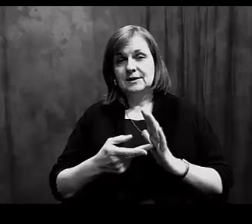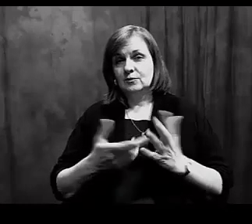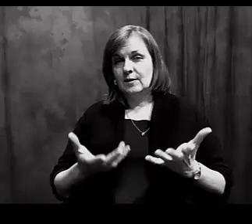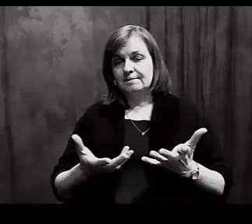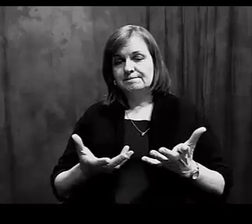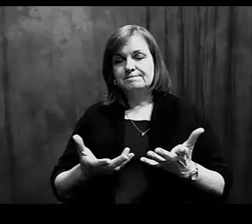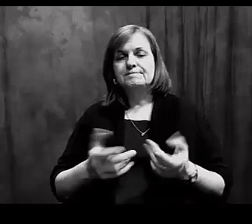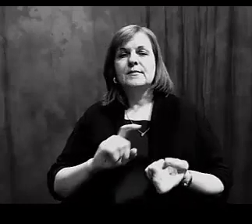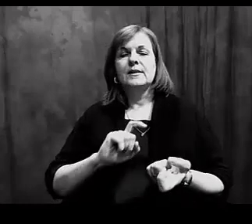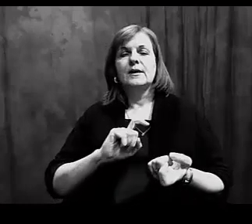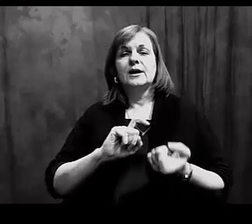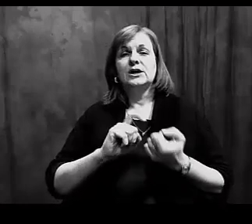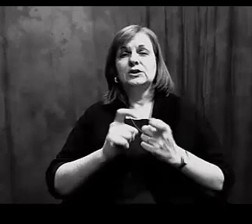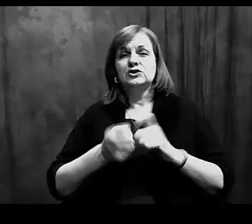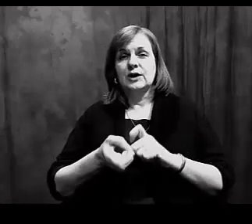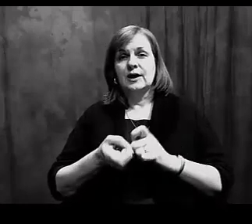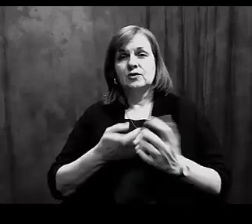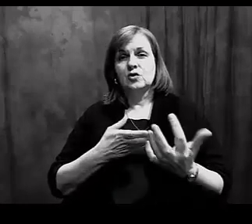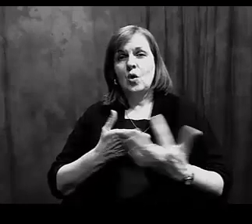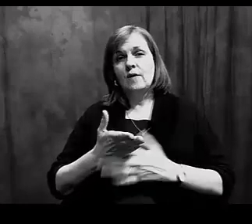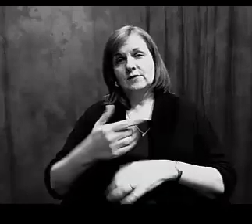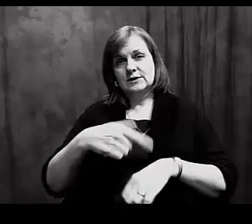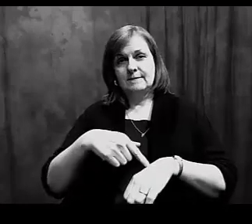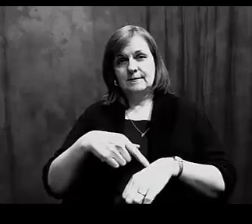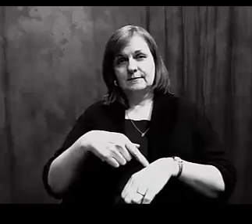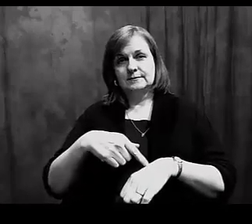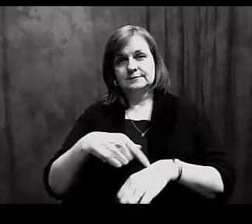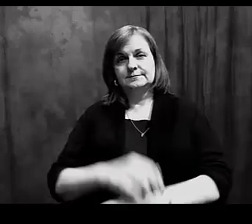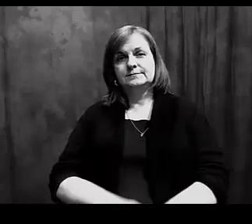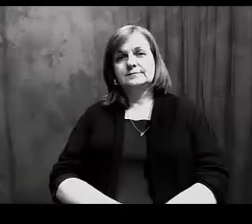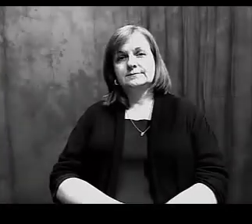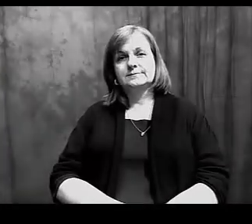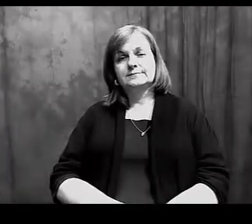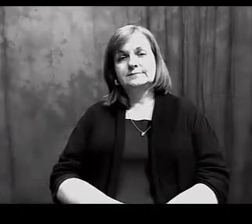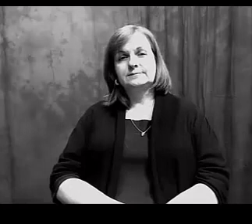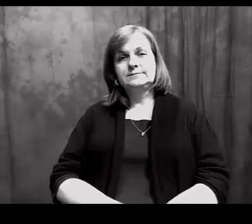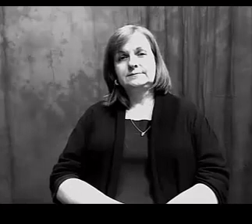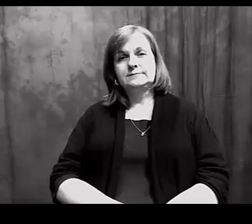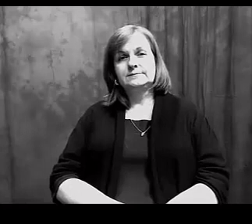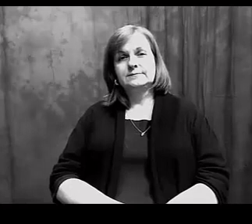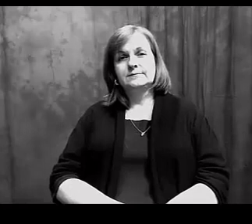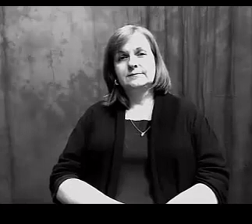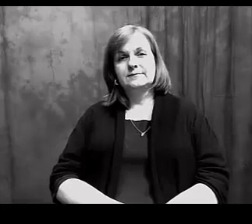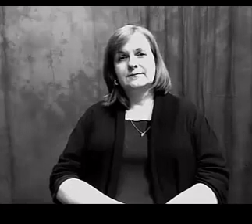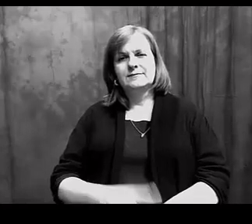is change over time